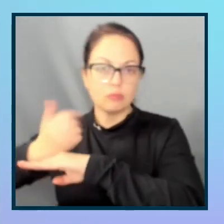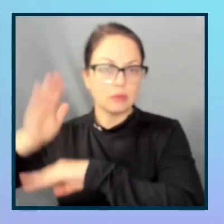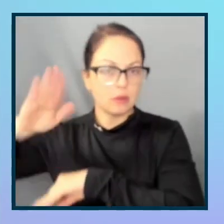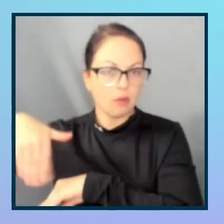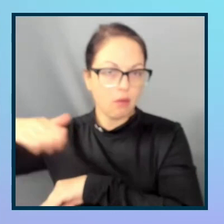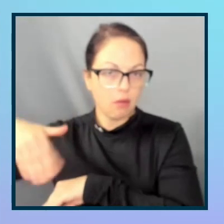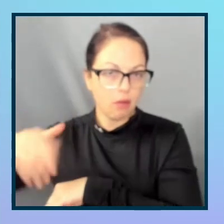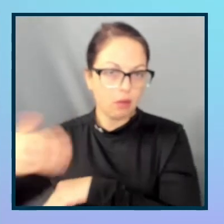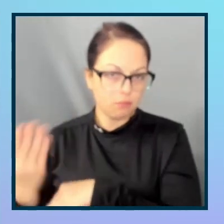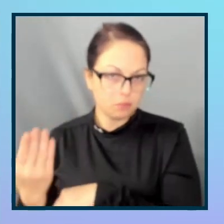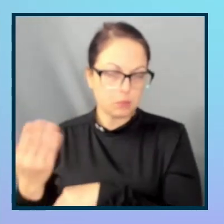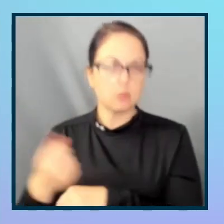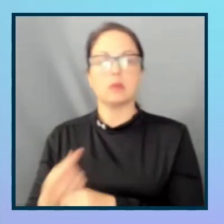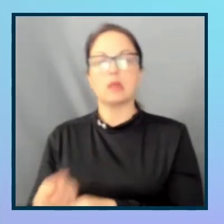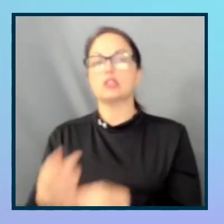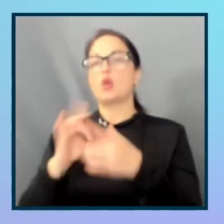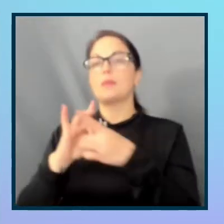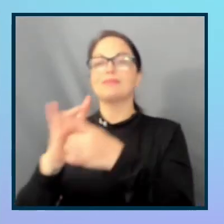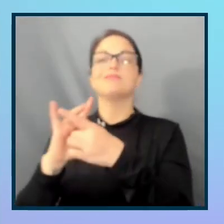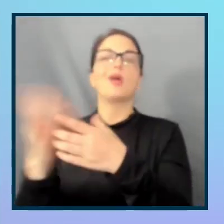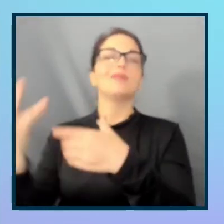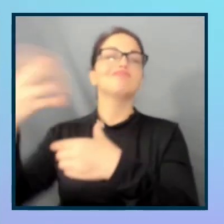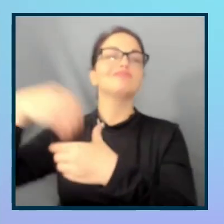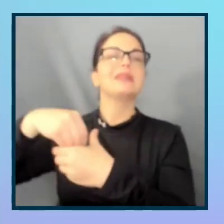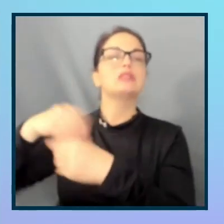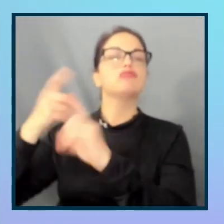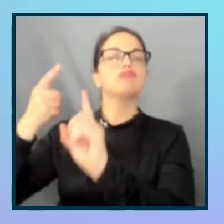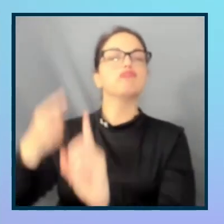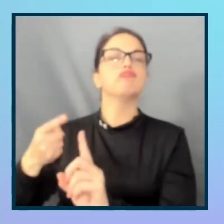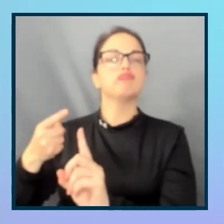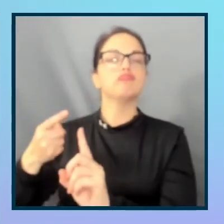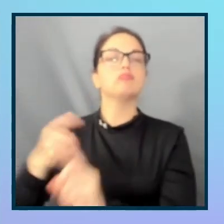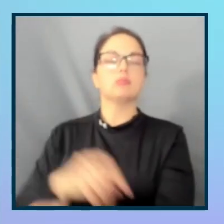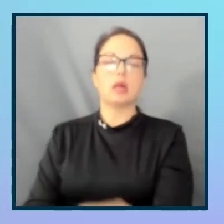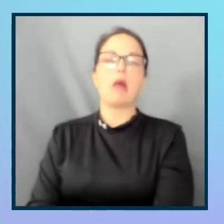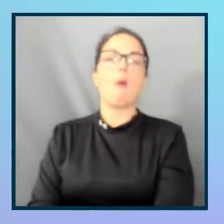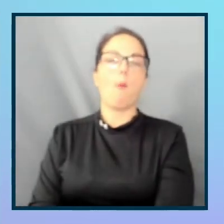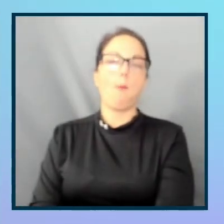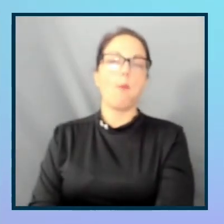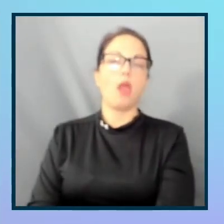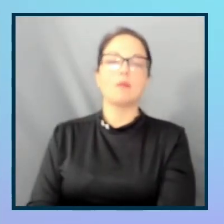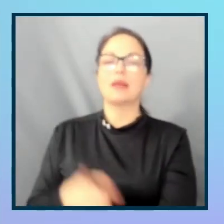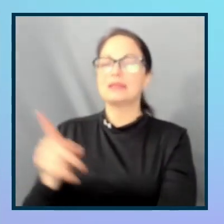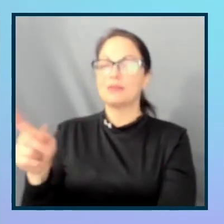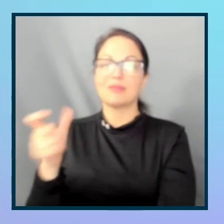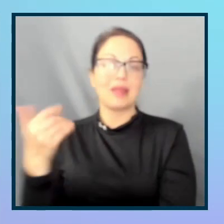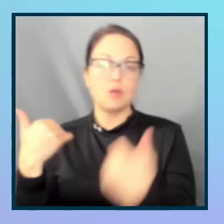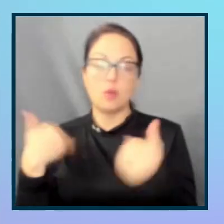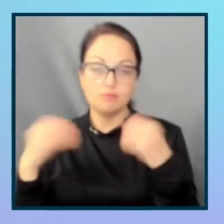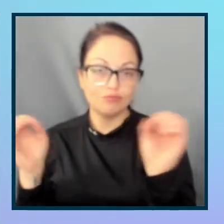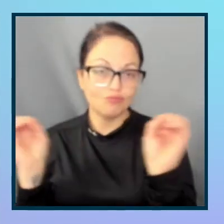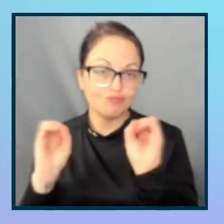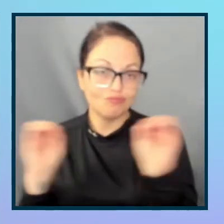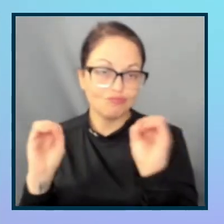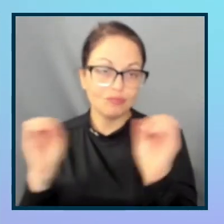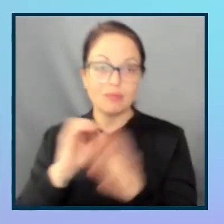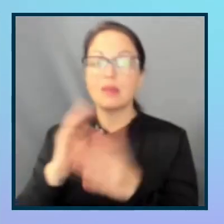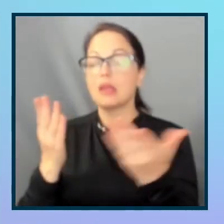It becomes part of their Inclusion Initiative because they don't have anything. And so a lot of the efforts that we do